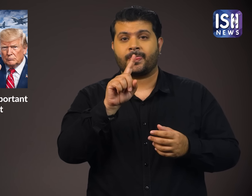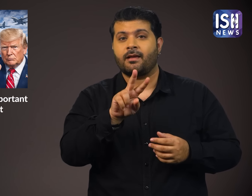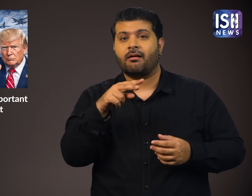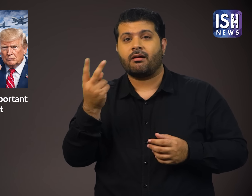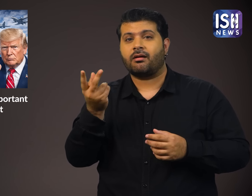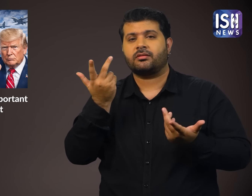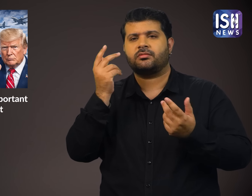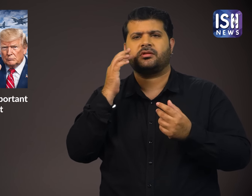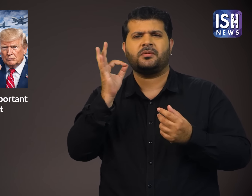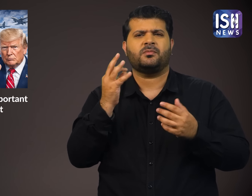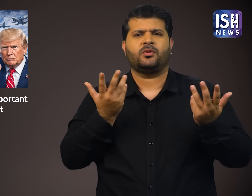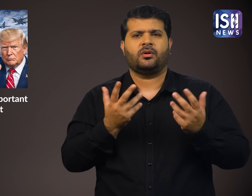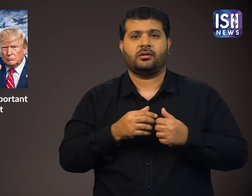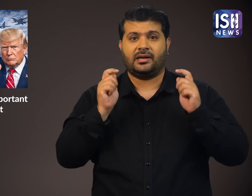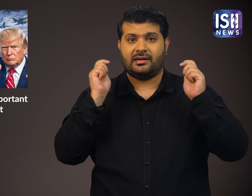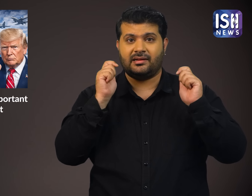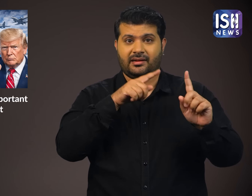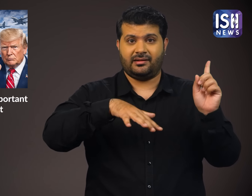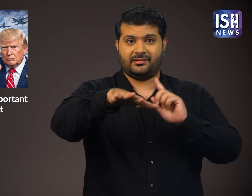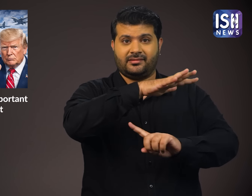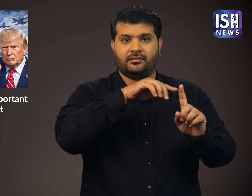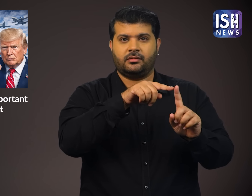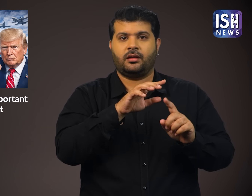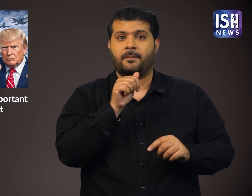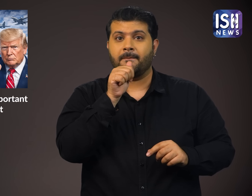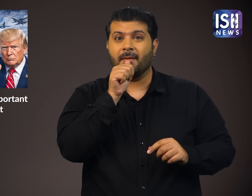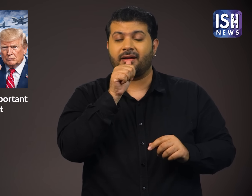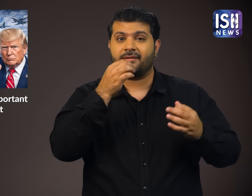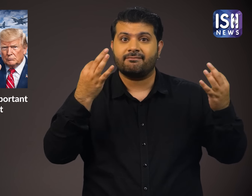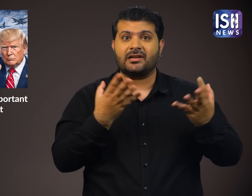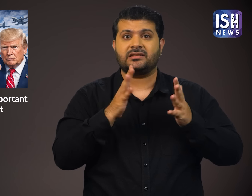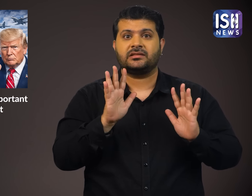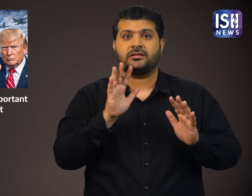Another crucial resource Greenland has is fresh water.